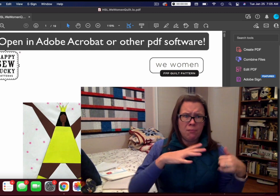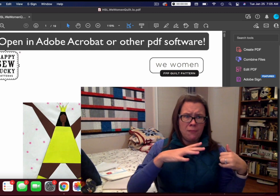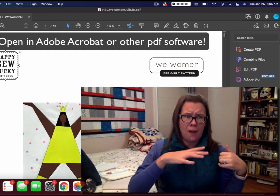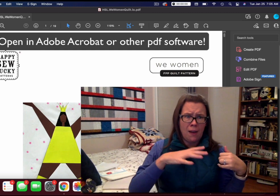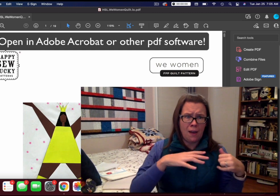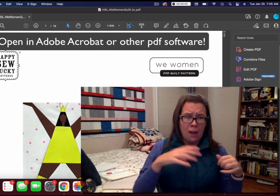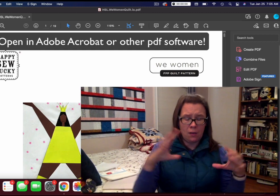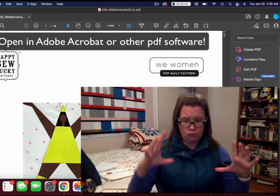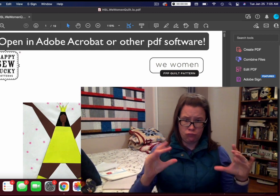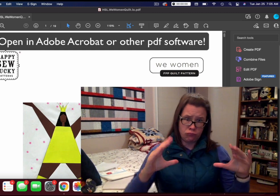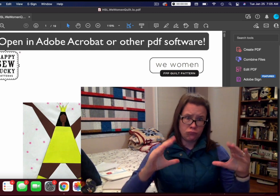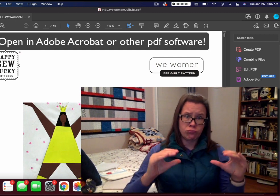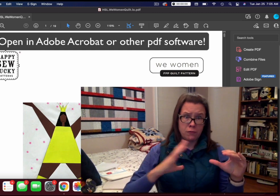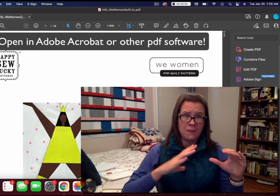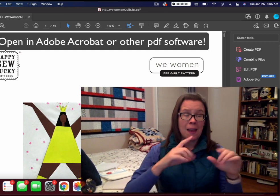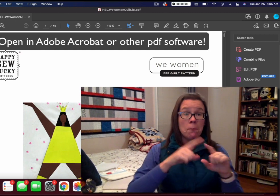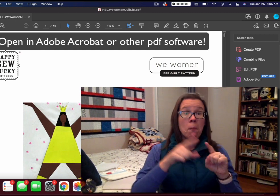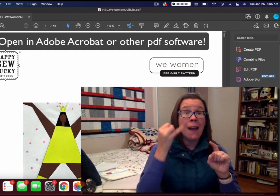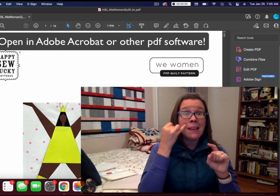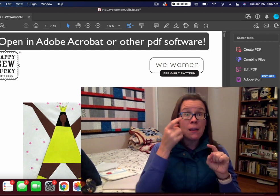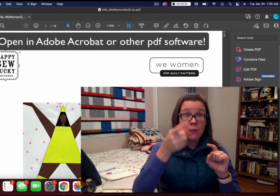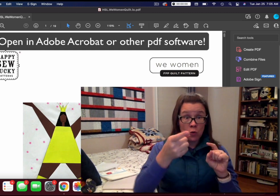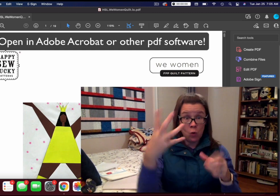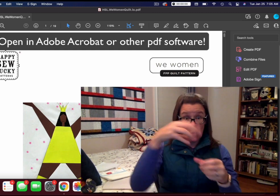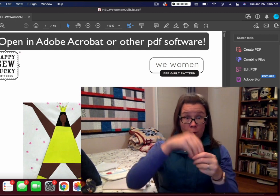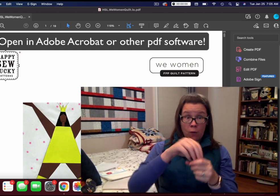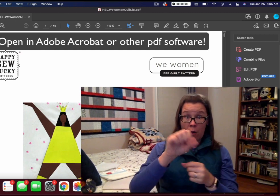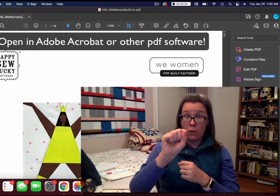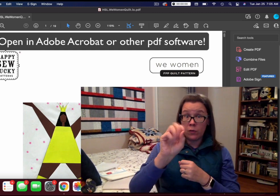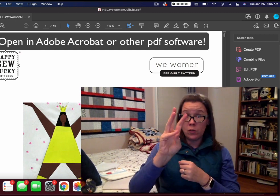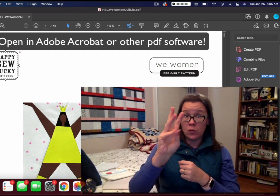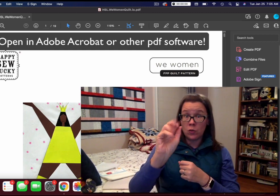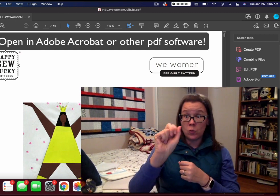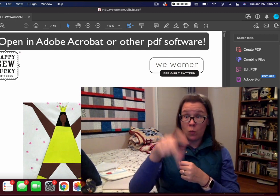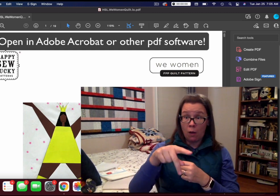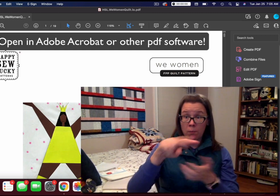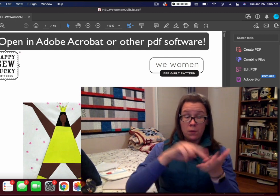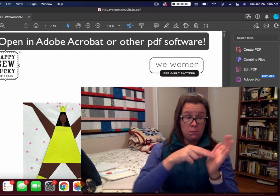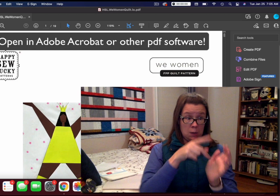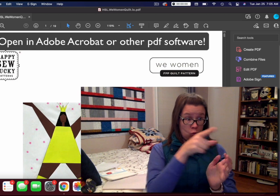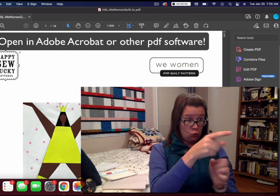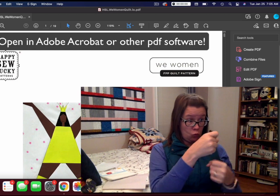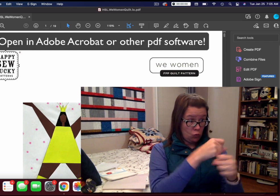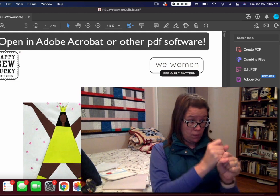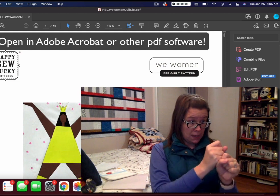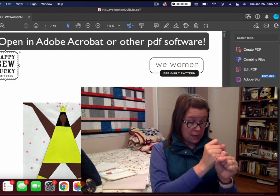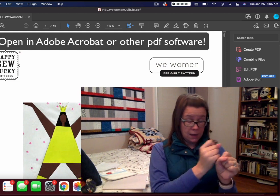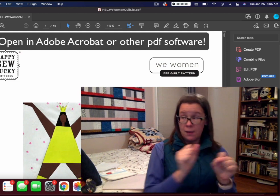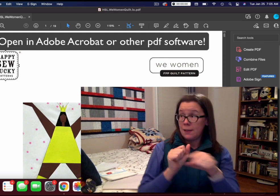So I strongly recommend that you use some type of pdf software.